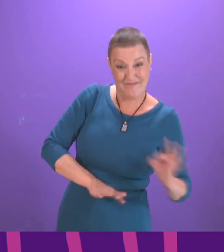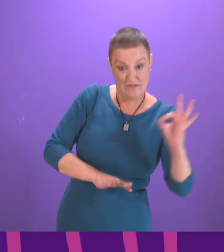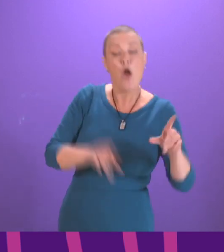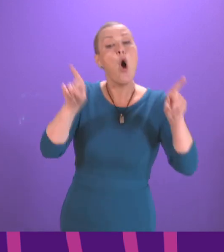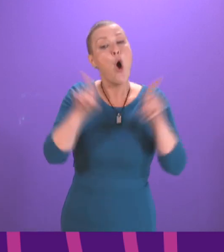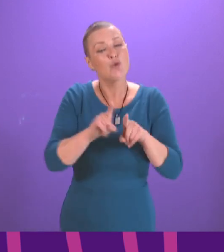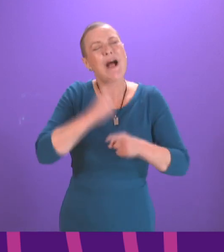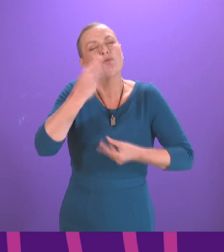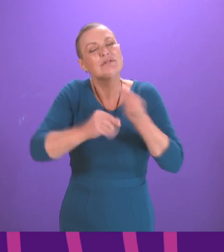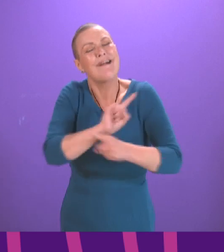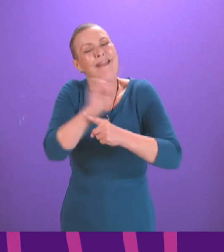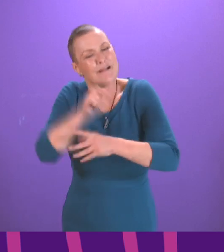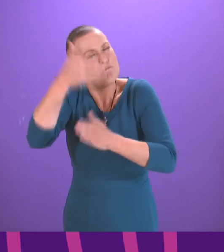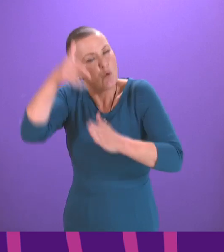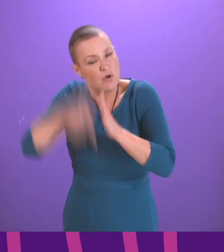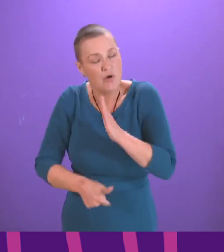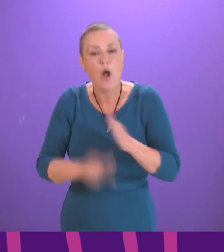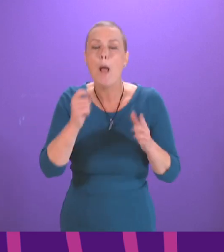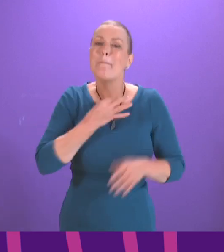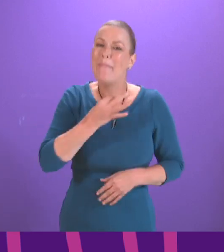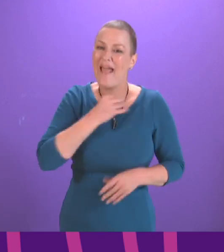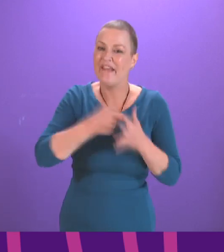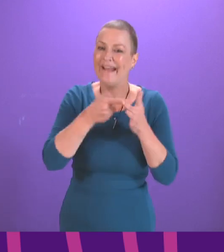will discuss in more detail—Perth and Kinross and Angus.